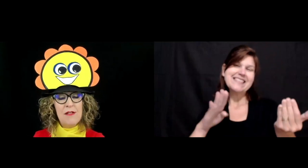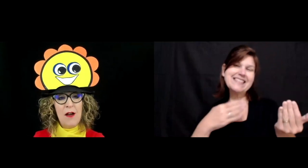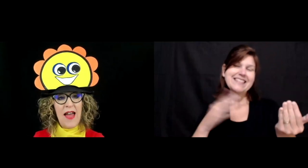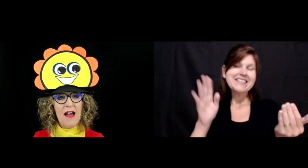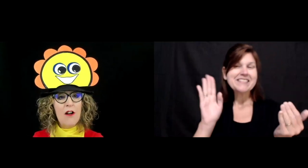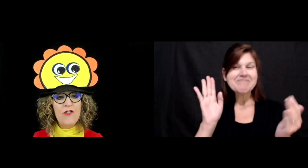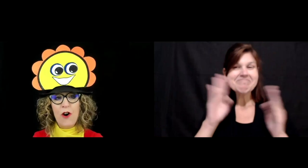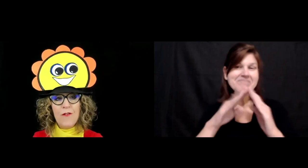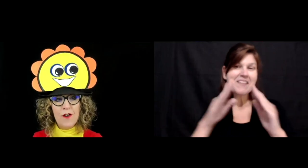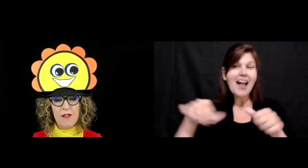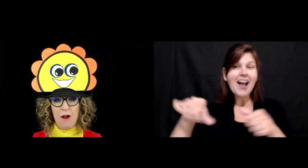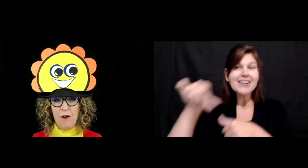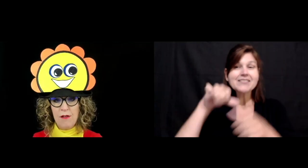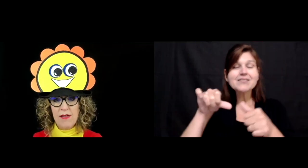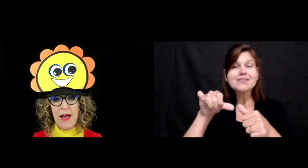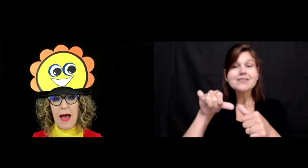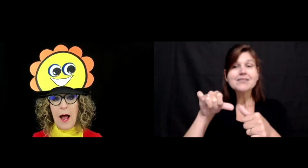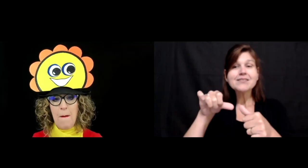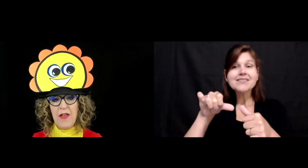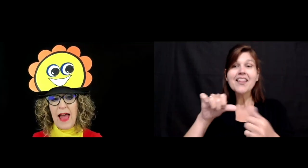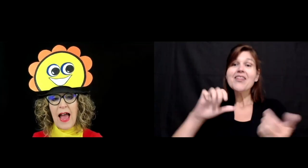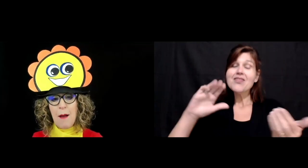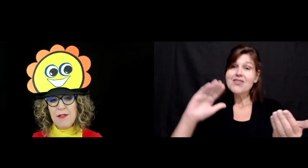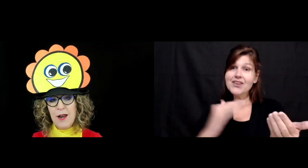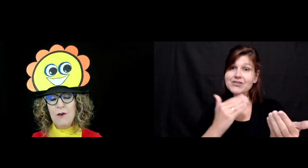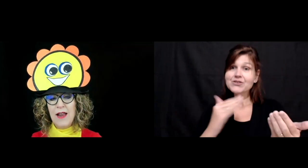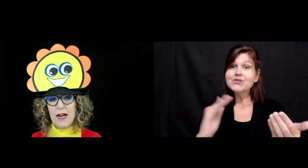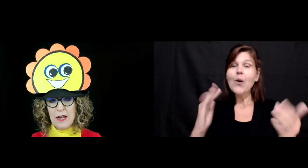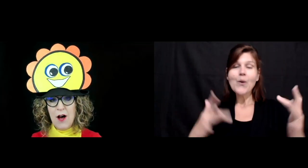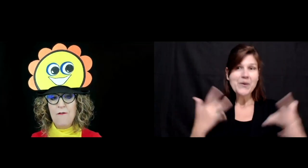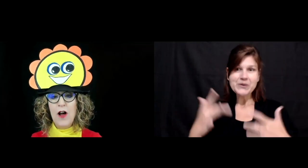So they are joyful songs that I absolutely love,